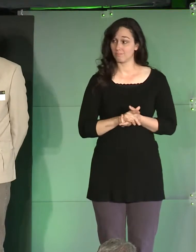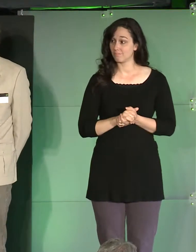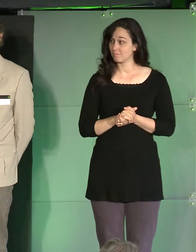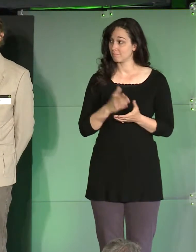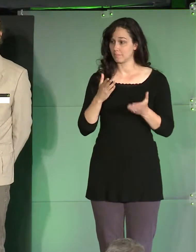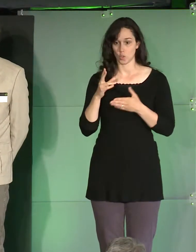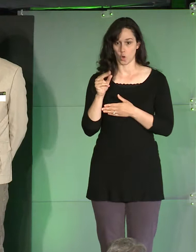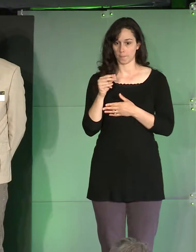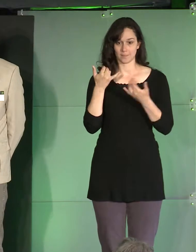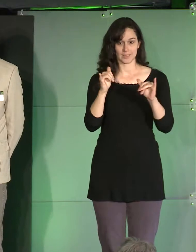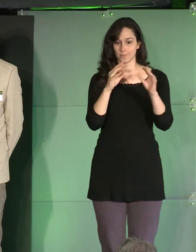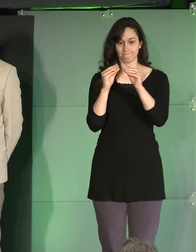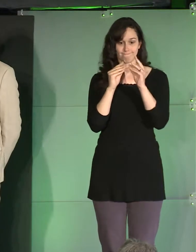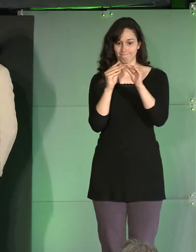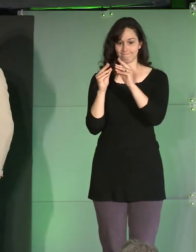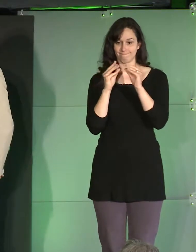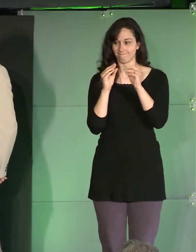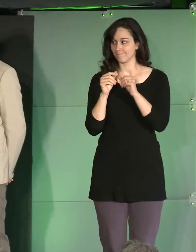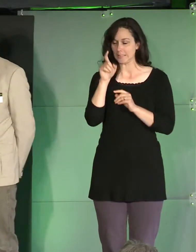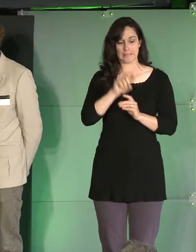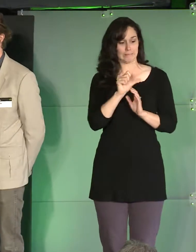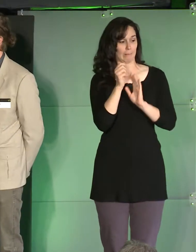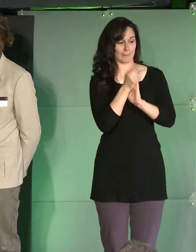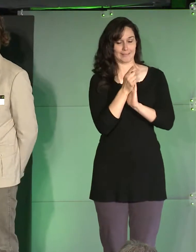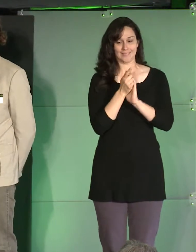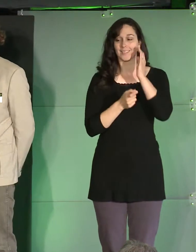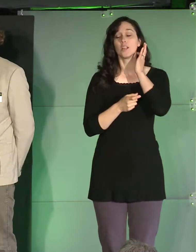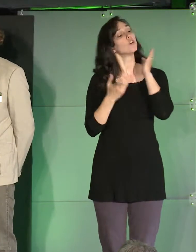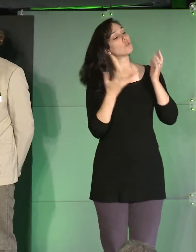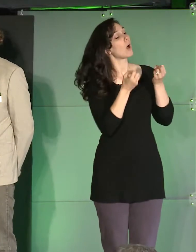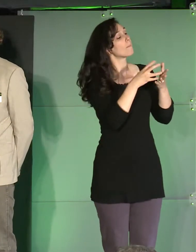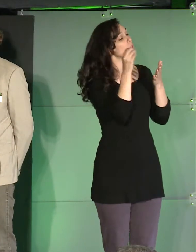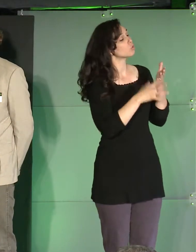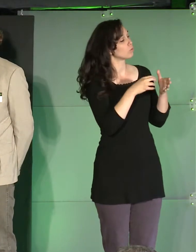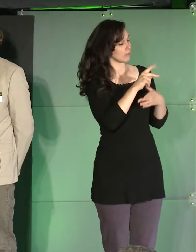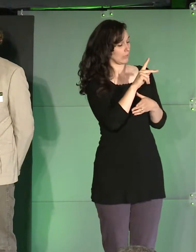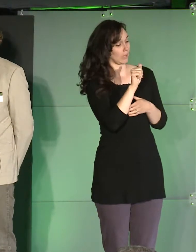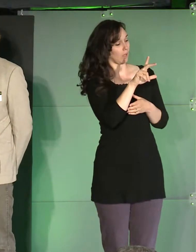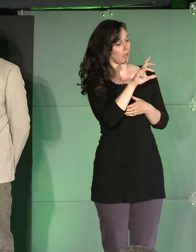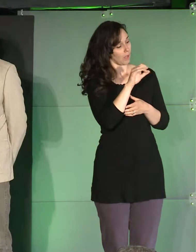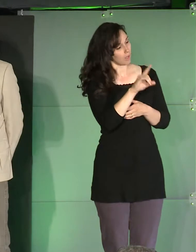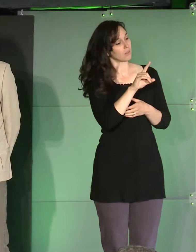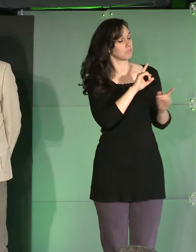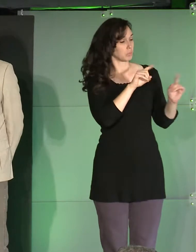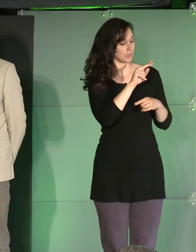No, they're still working. They need another minute or so. That's OK. So how many students from KCAD went down to Nicaragua? Last year, there was three.